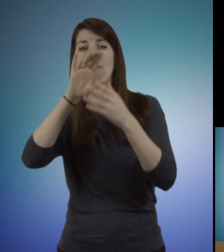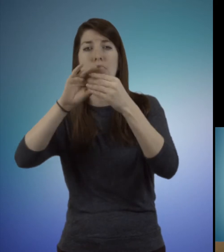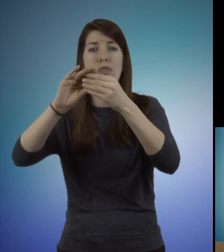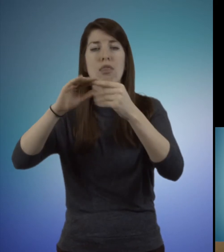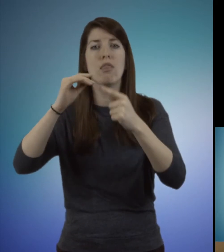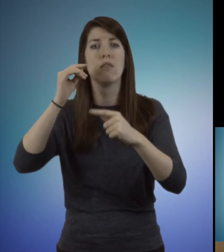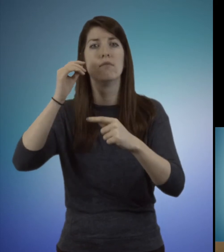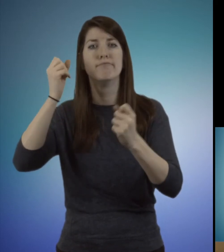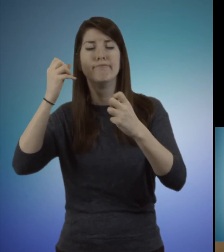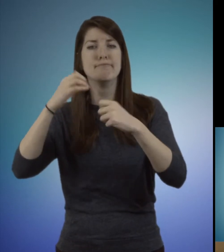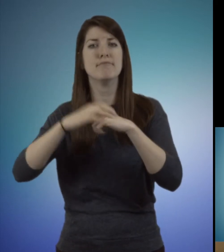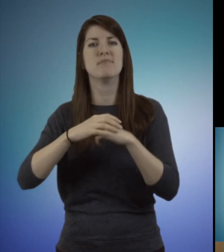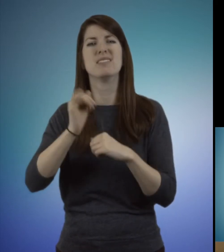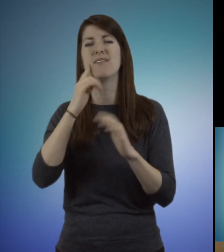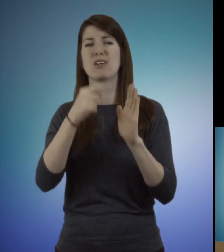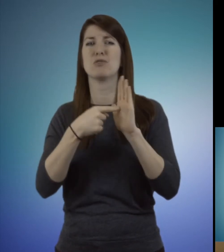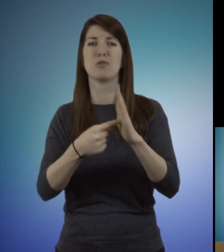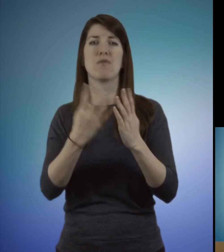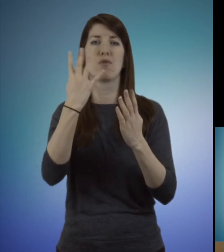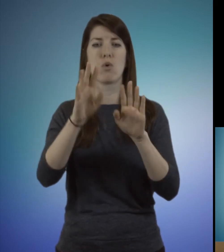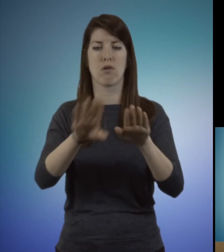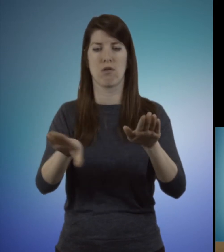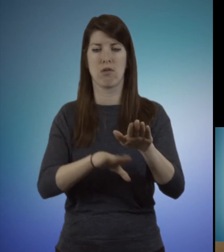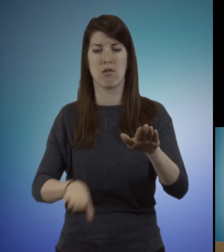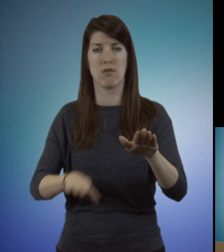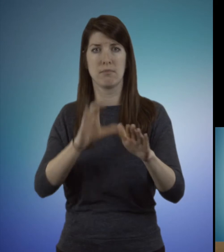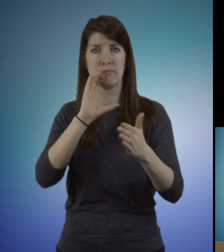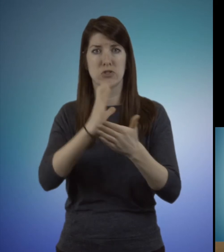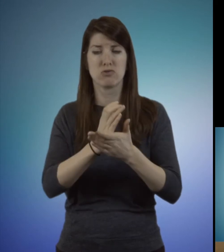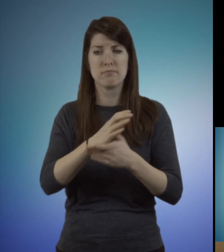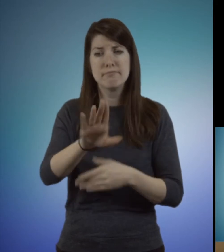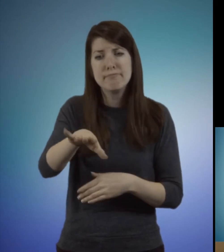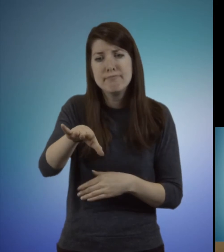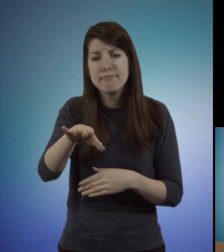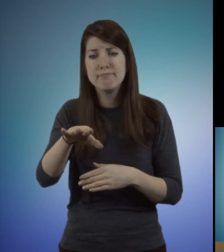For example, if I were to show a child four different pictures and ask them